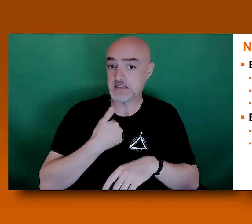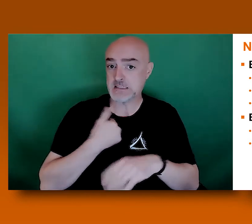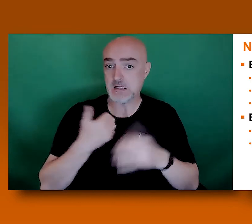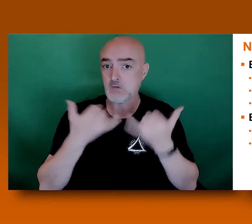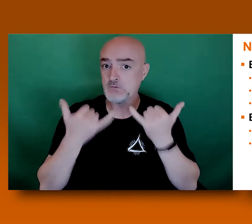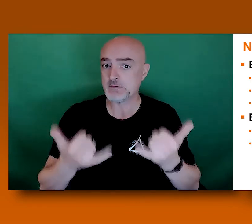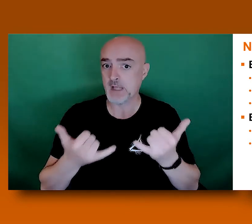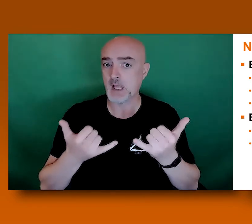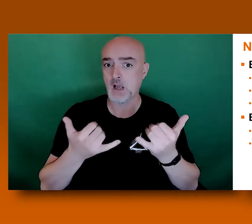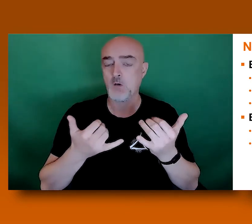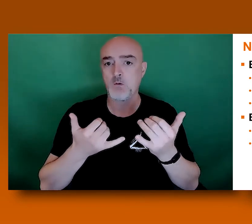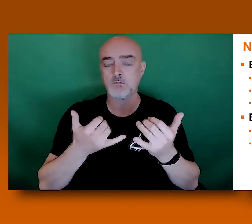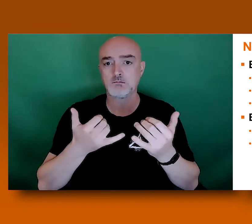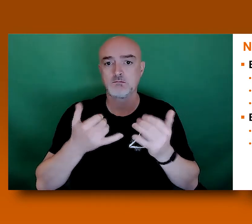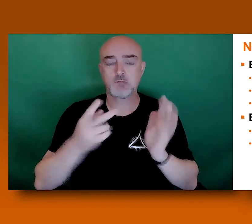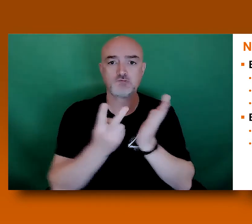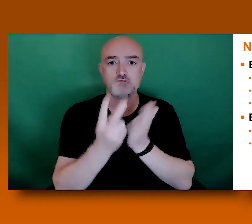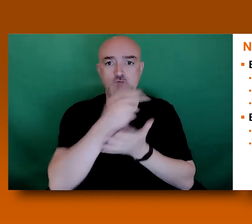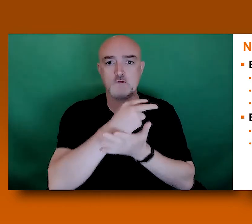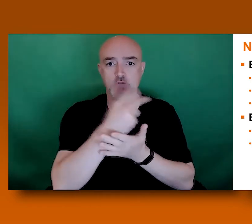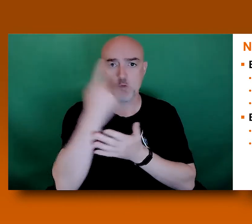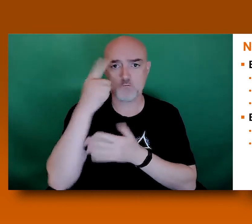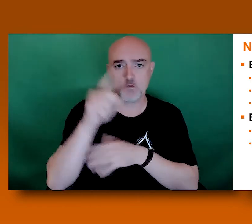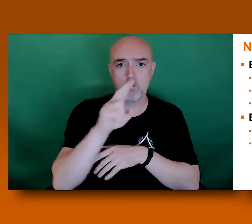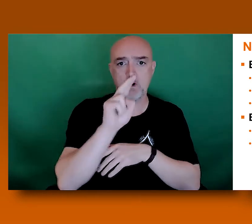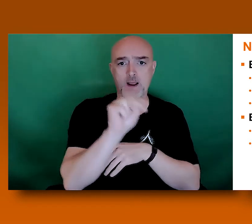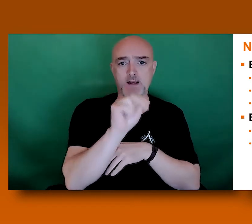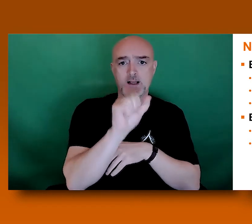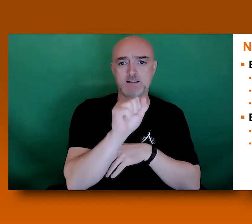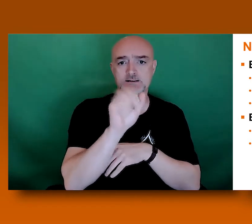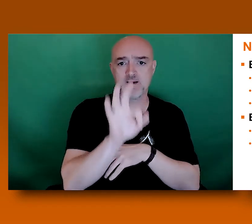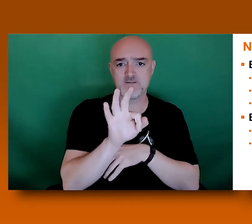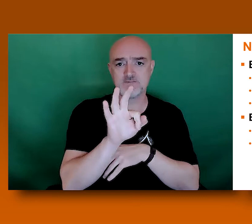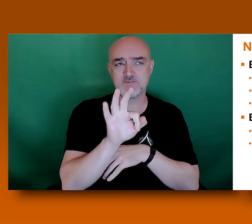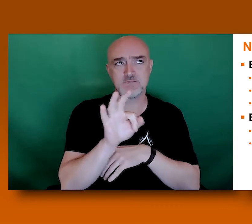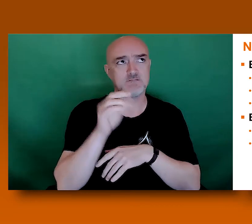I myself have been a reviewer for NSF.